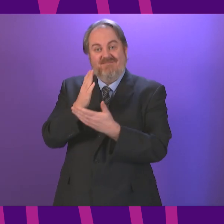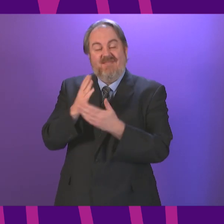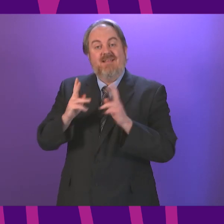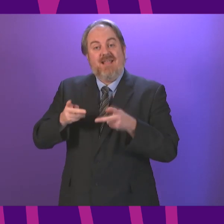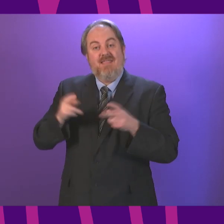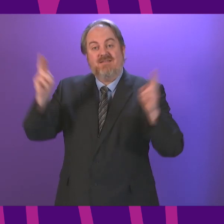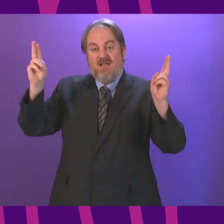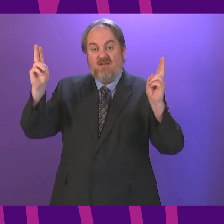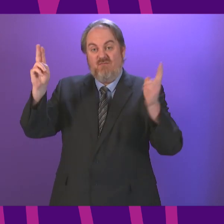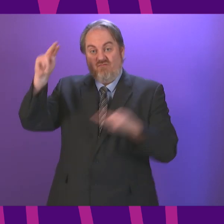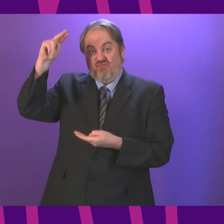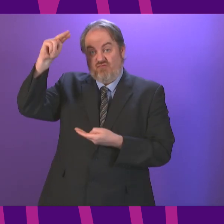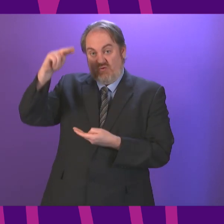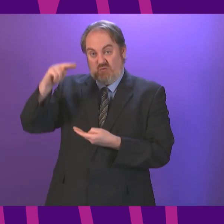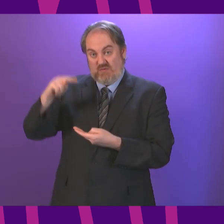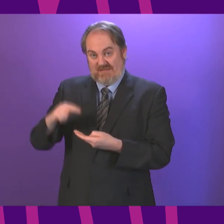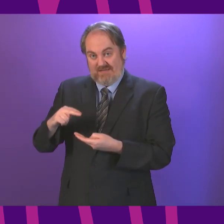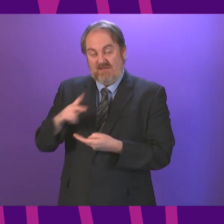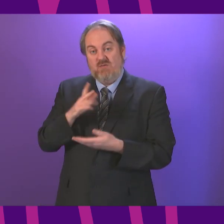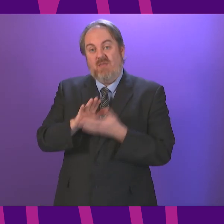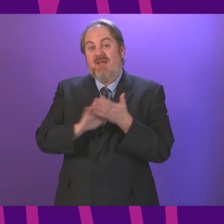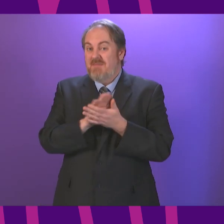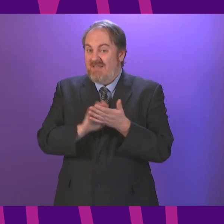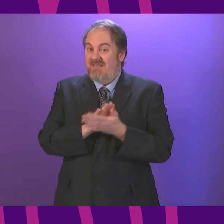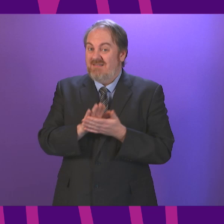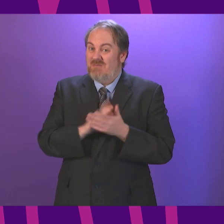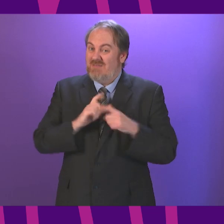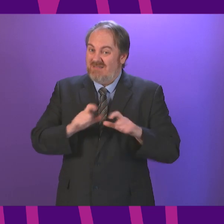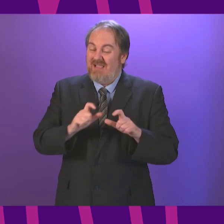That said, the total number of deaths also reminds us of the dreadful toll